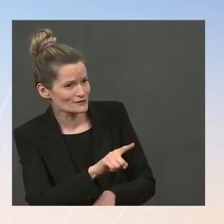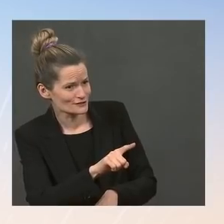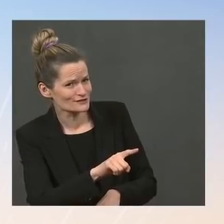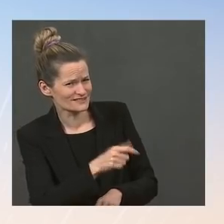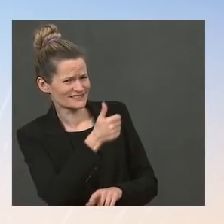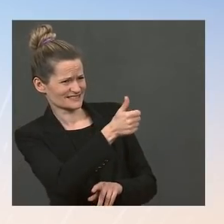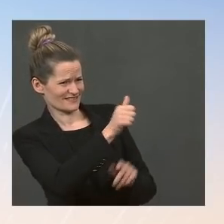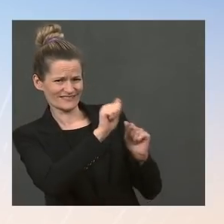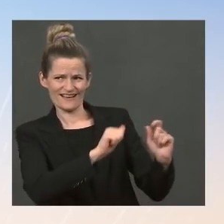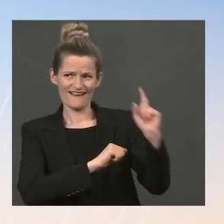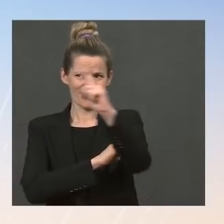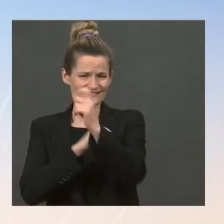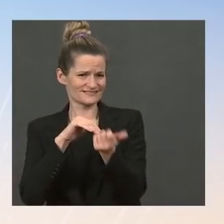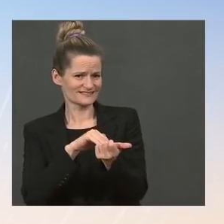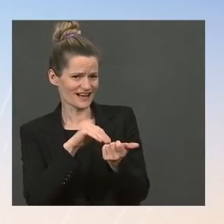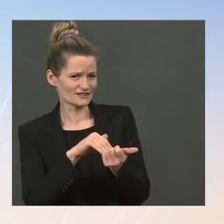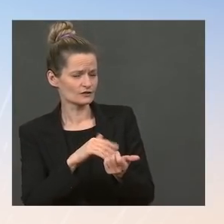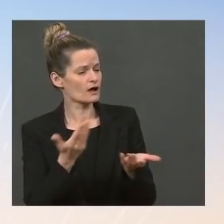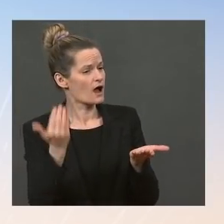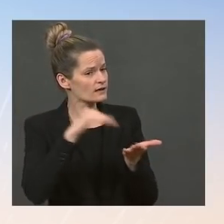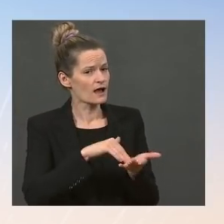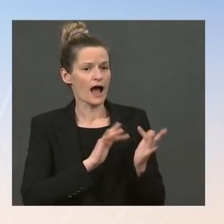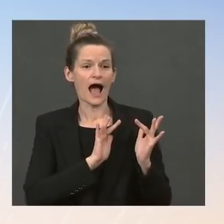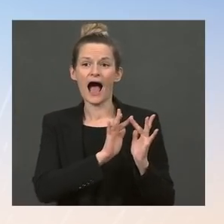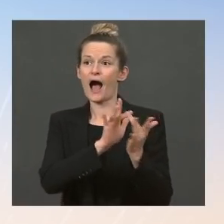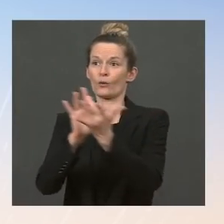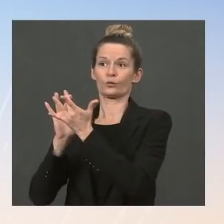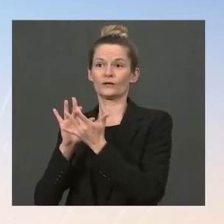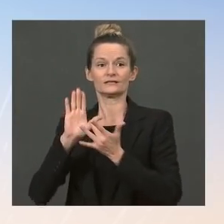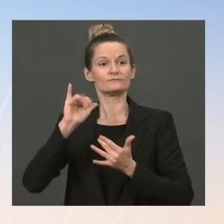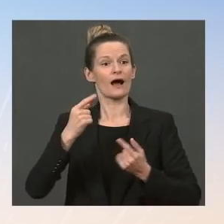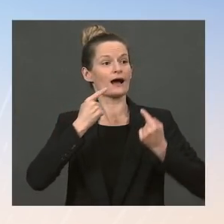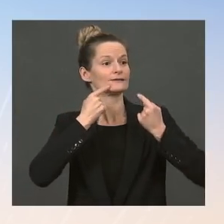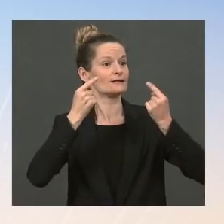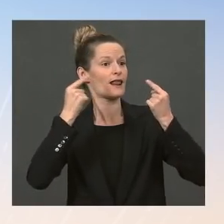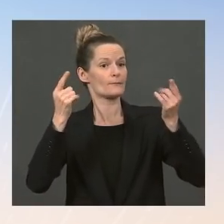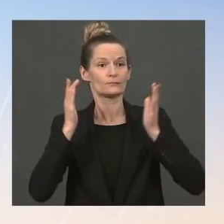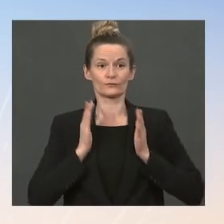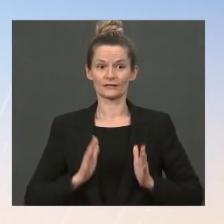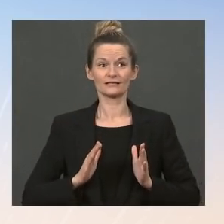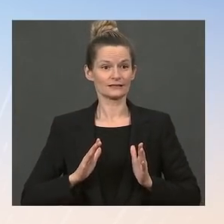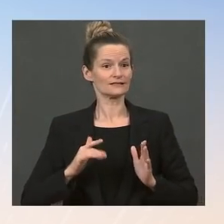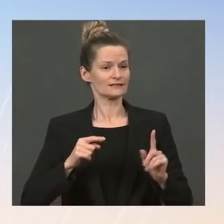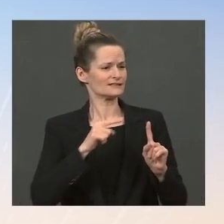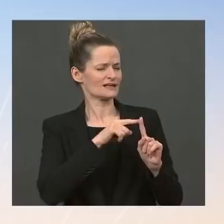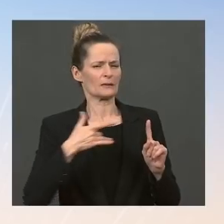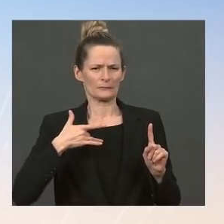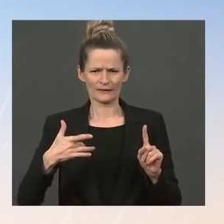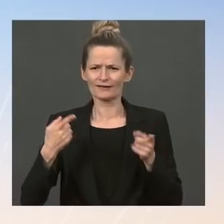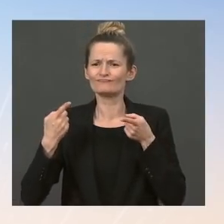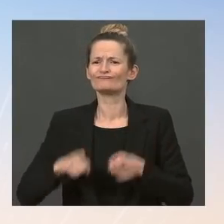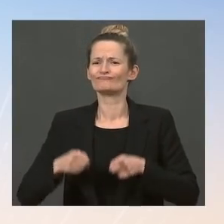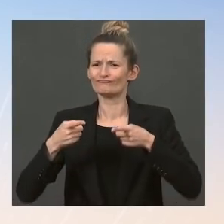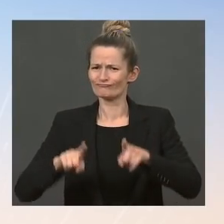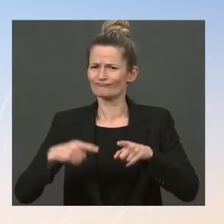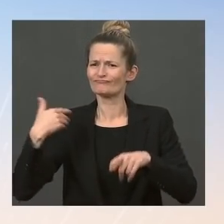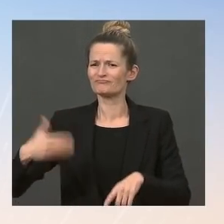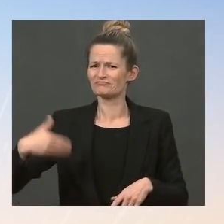in our outreach to celebrities -- it follows a pretty standard process. We -- officials who are working on these issues engage